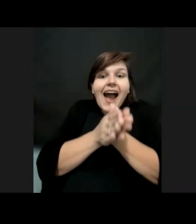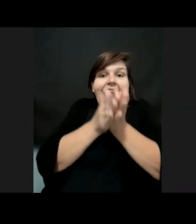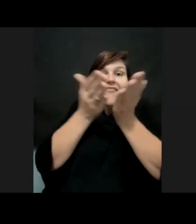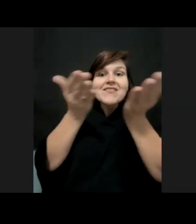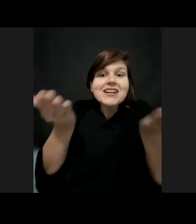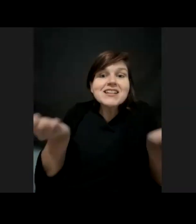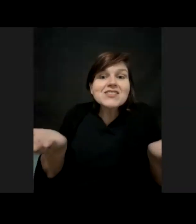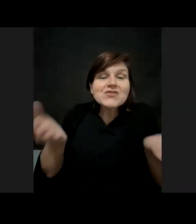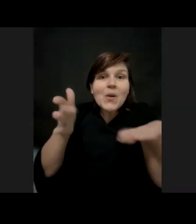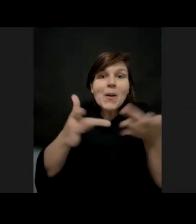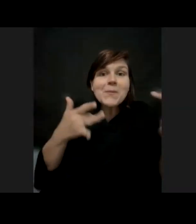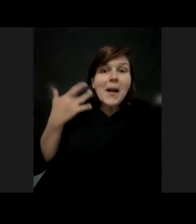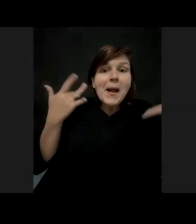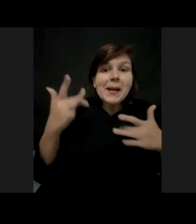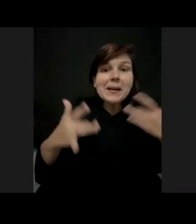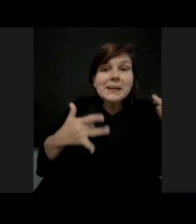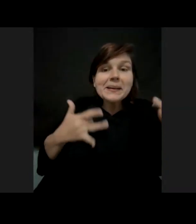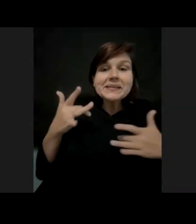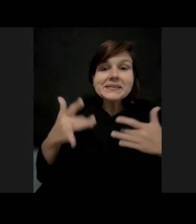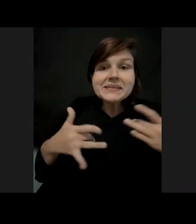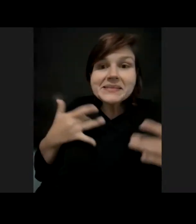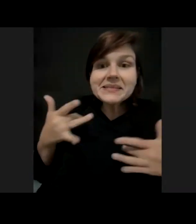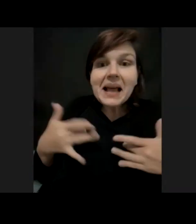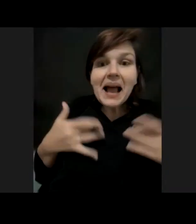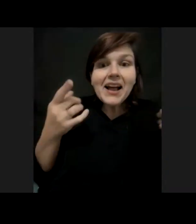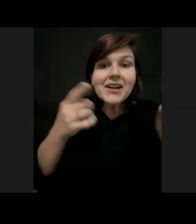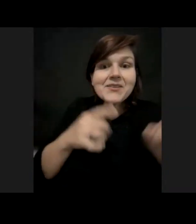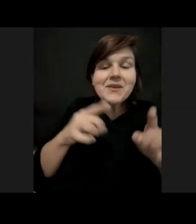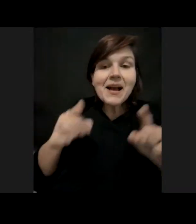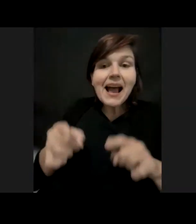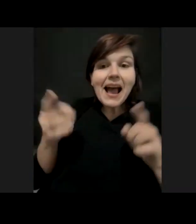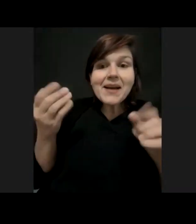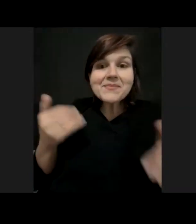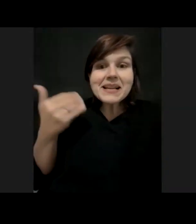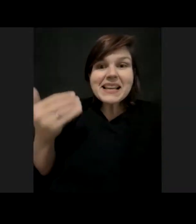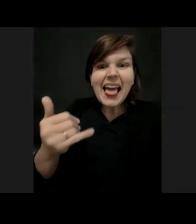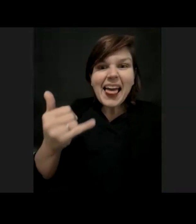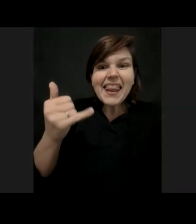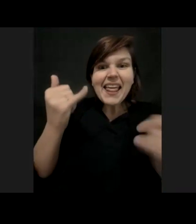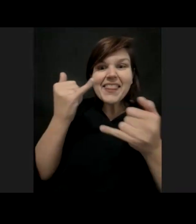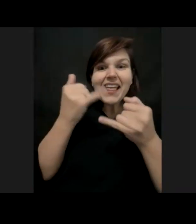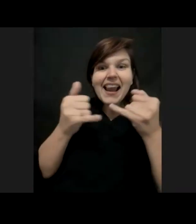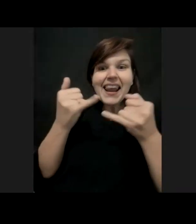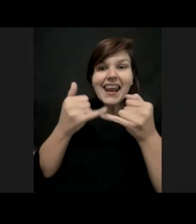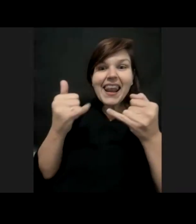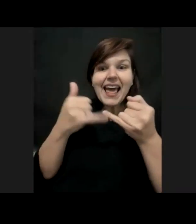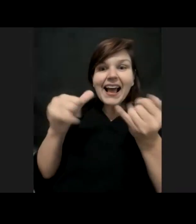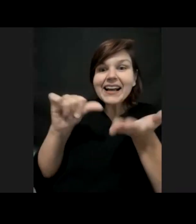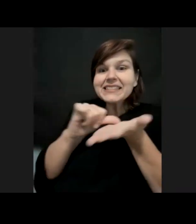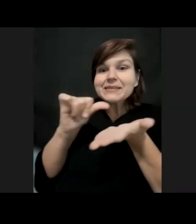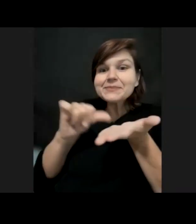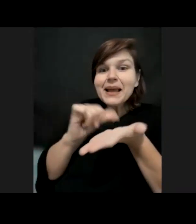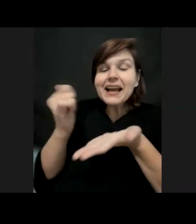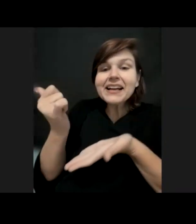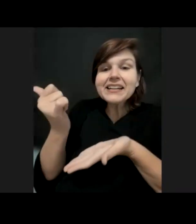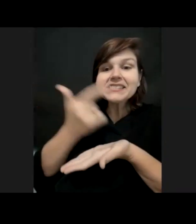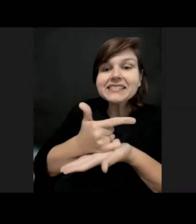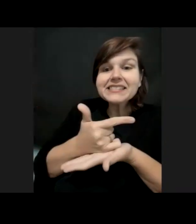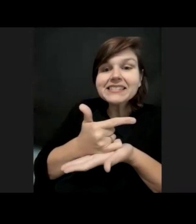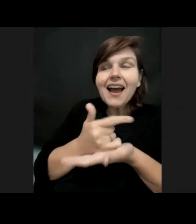Here we go, see what’s going to happen next. The last page for today. “Fabulous, darling Danna Ducky.